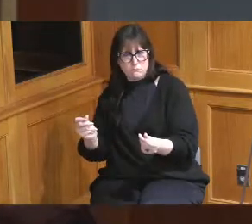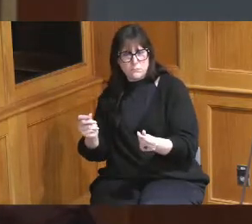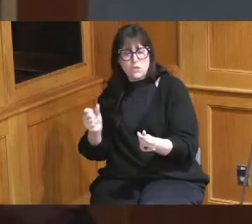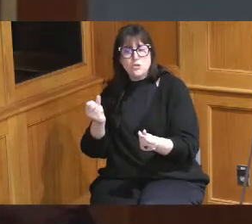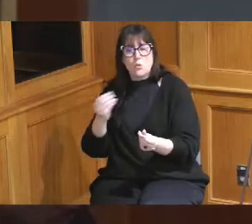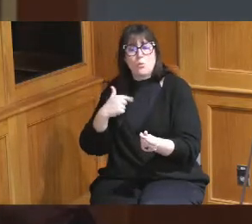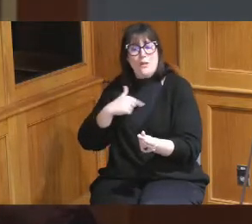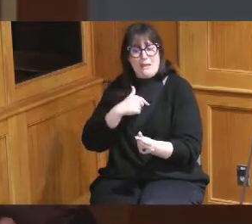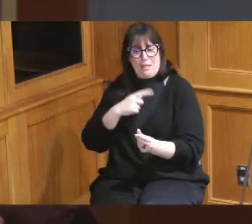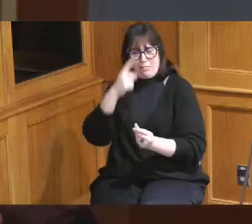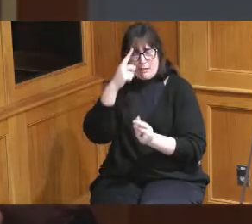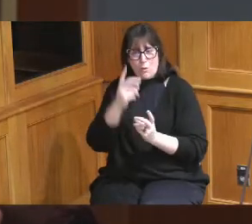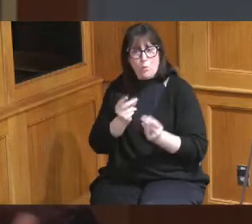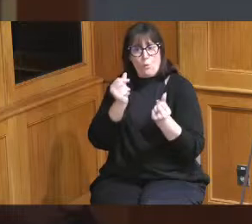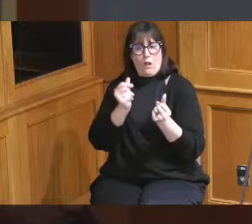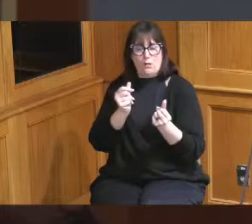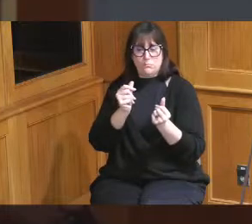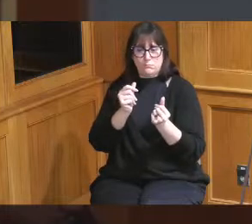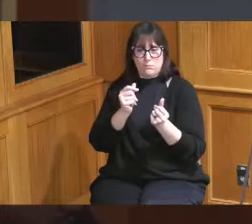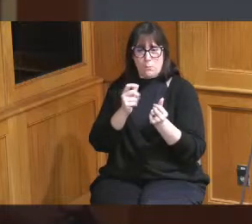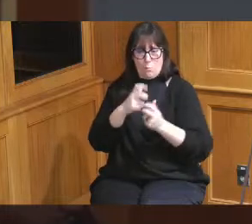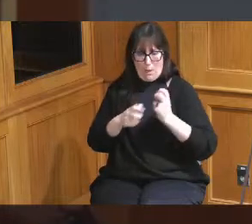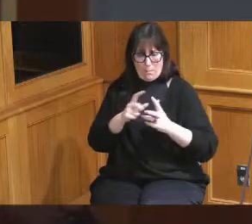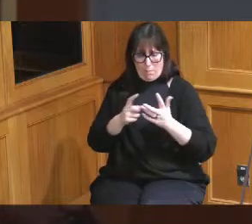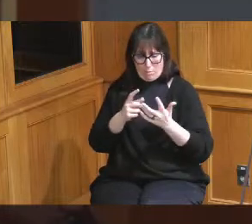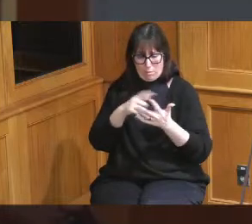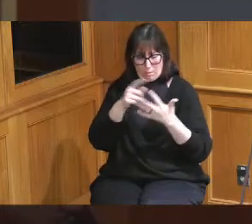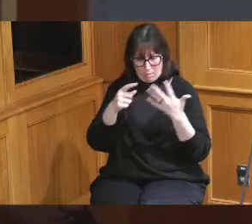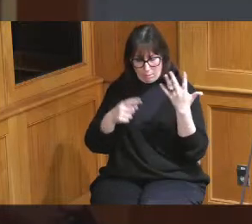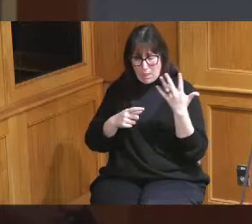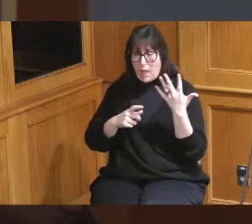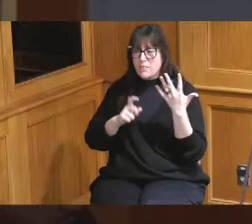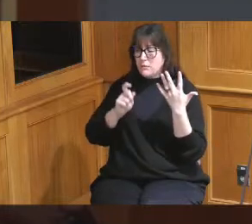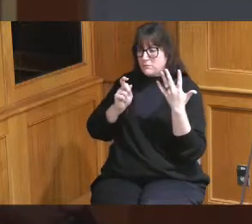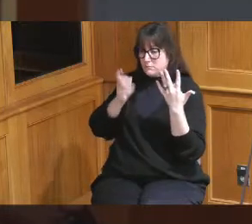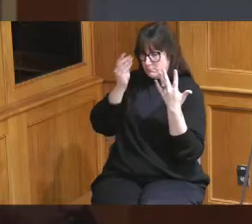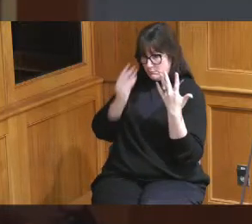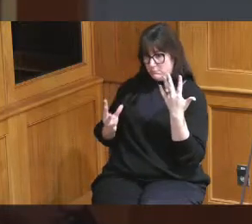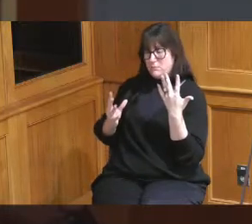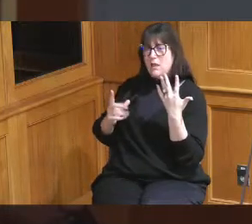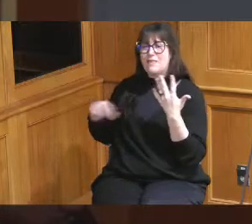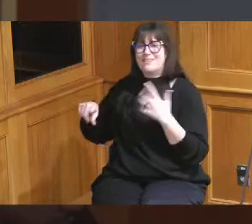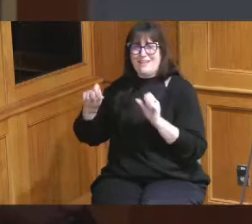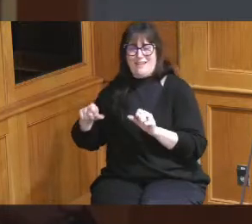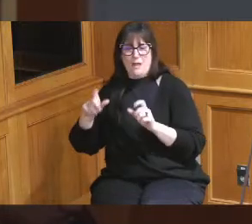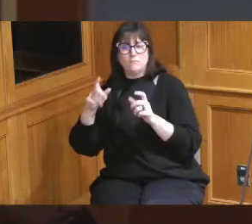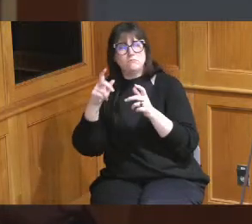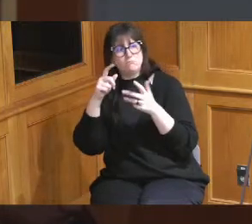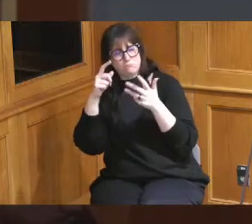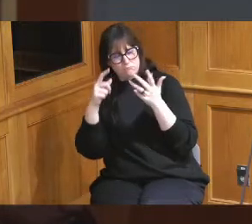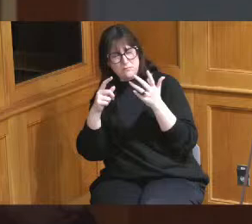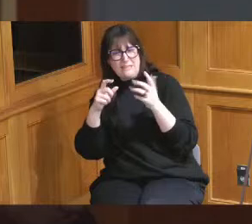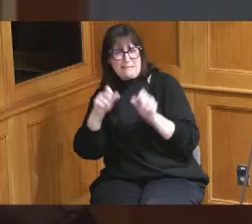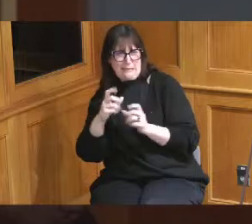it's housing whether it's financial support Child Care whatever it might employment assistance and